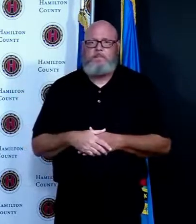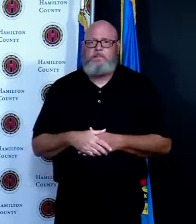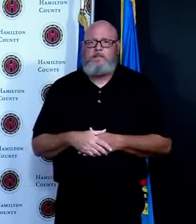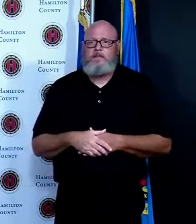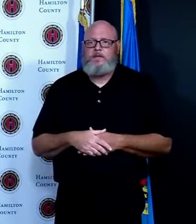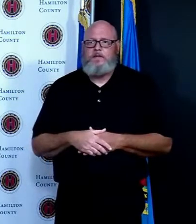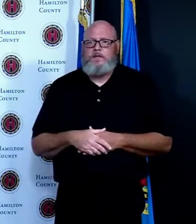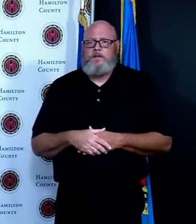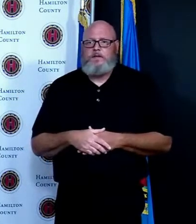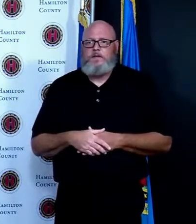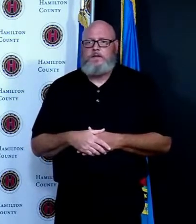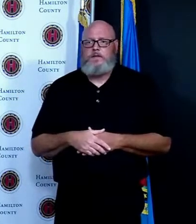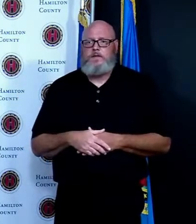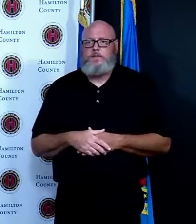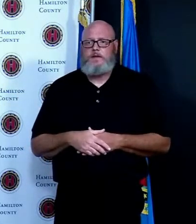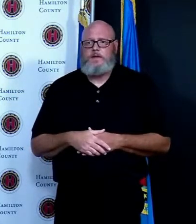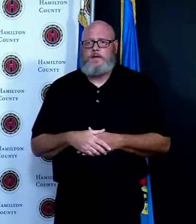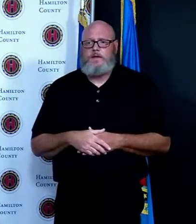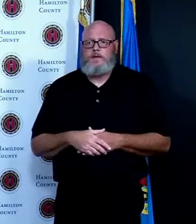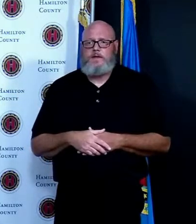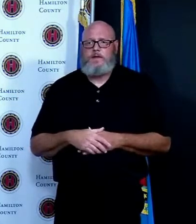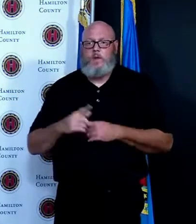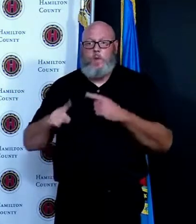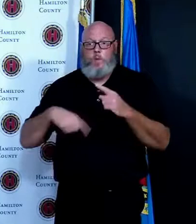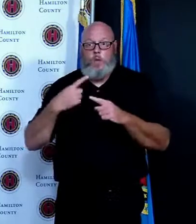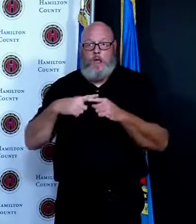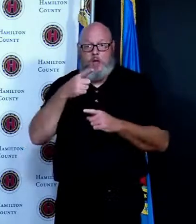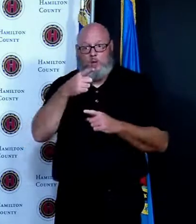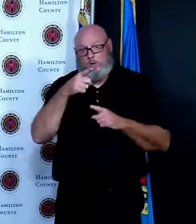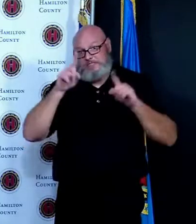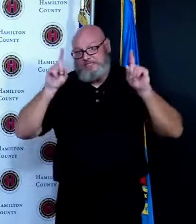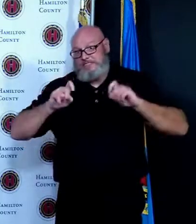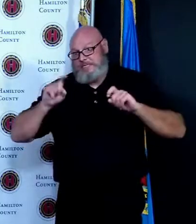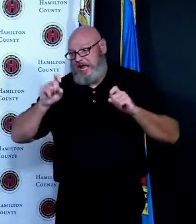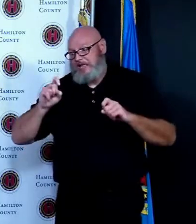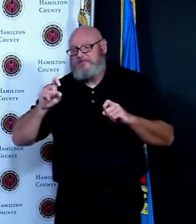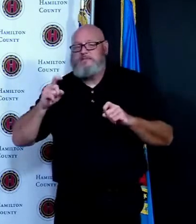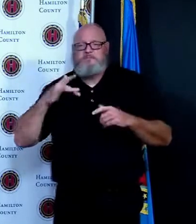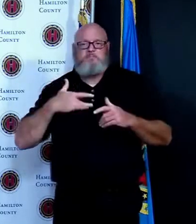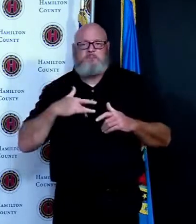for them to not work while they're waiting for the test result or if they are tested positive